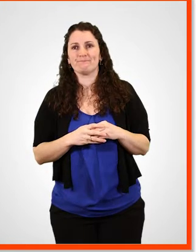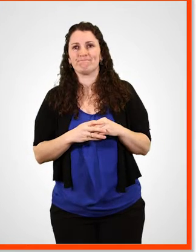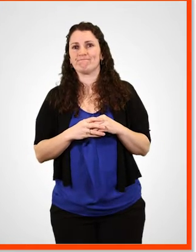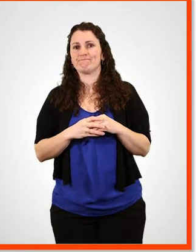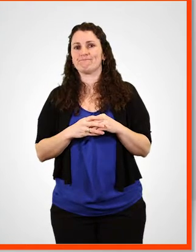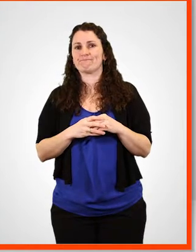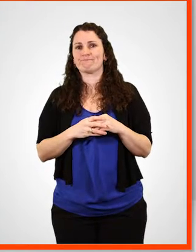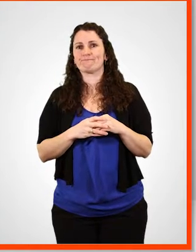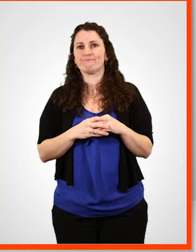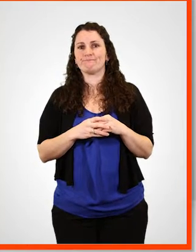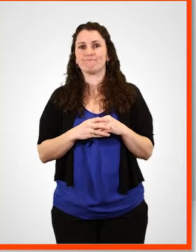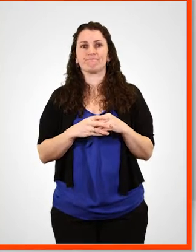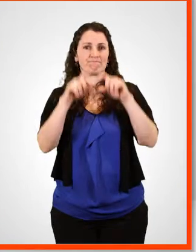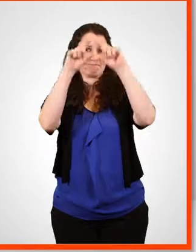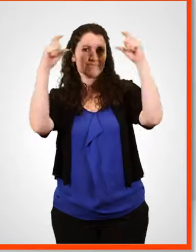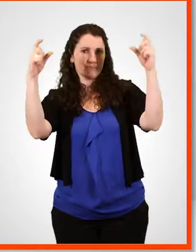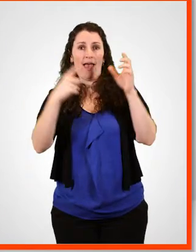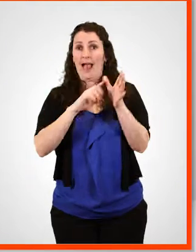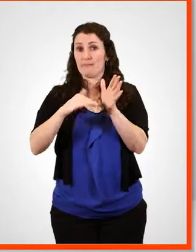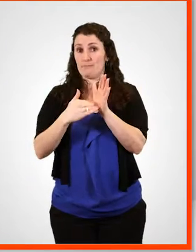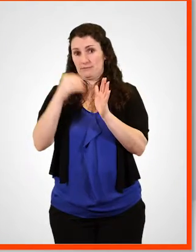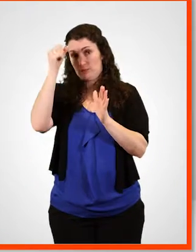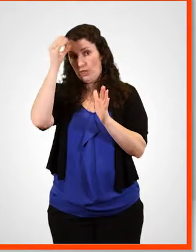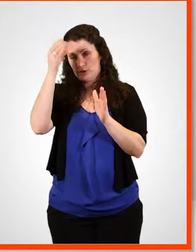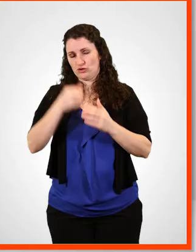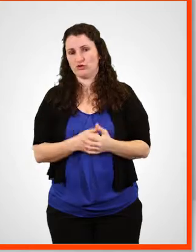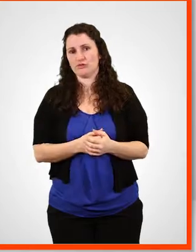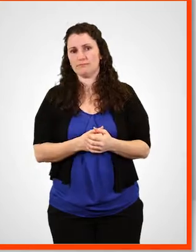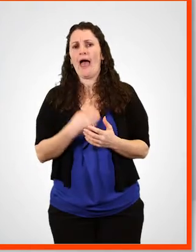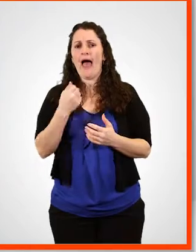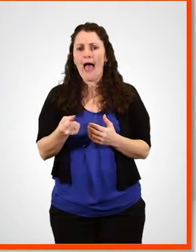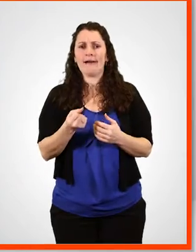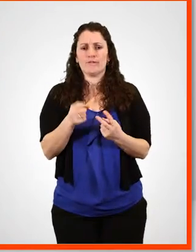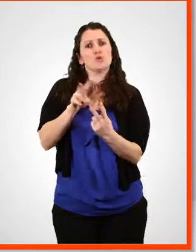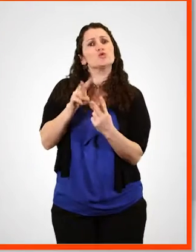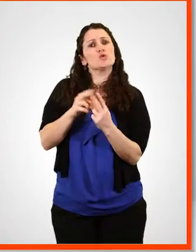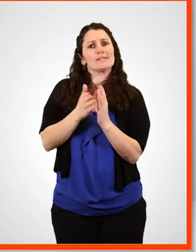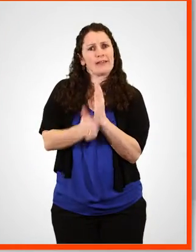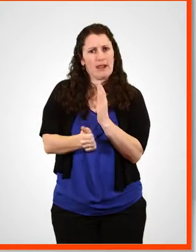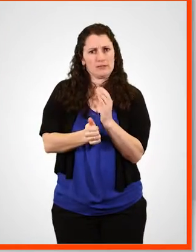This umbrella is labelled "alphabet knowledge" and there's some subskills under this umbrella